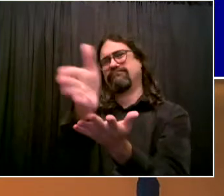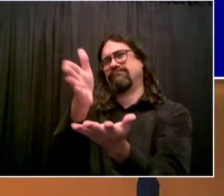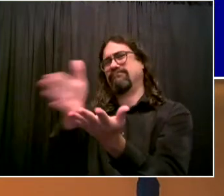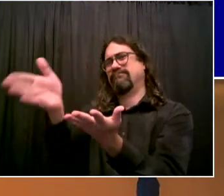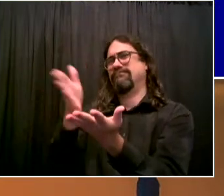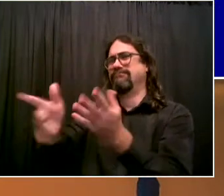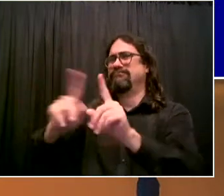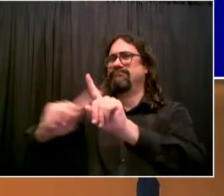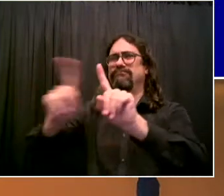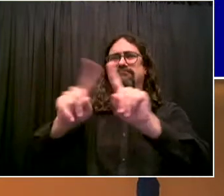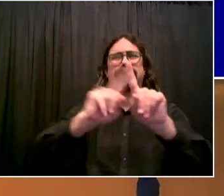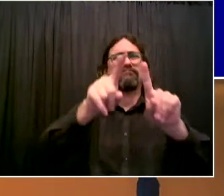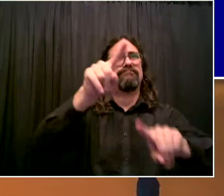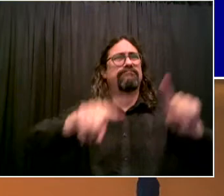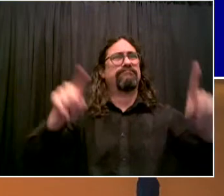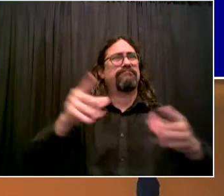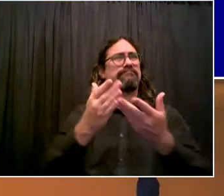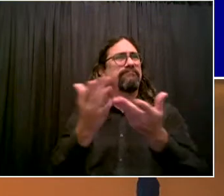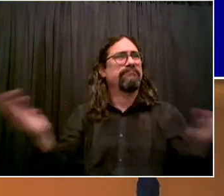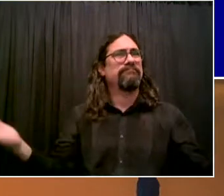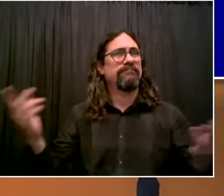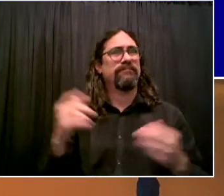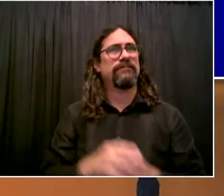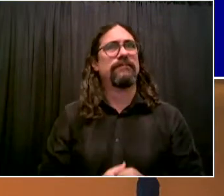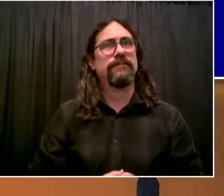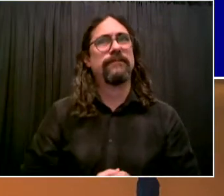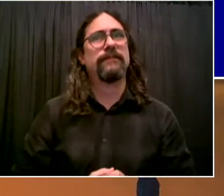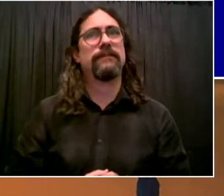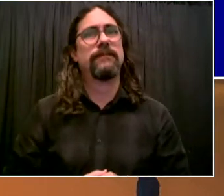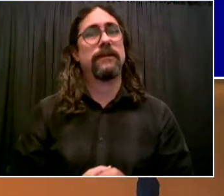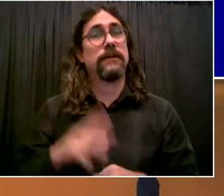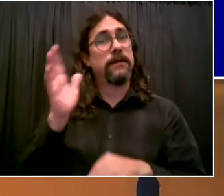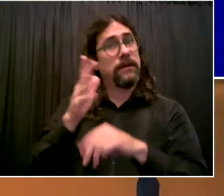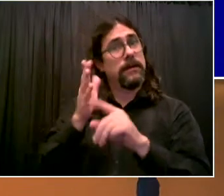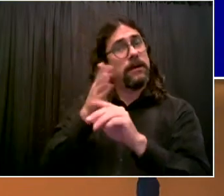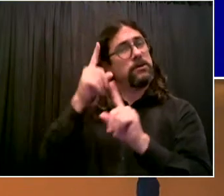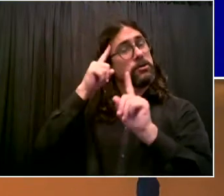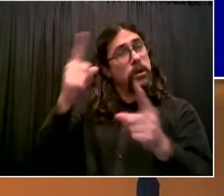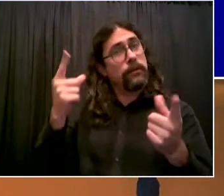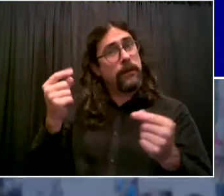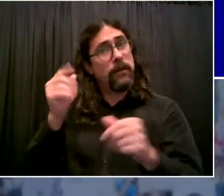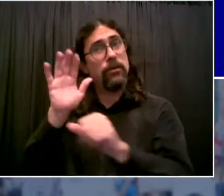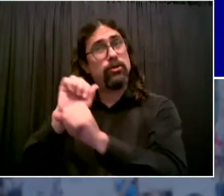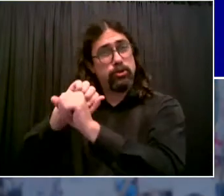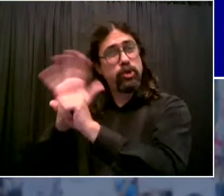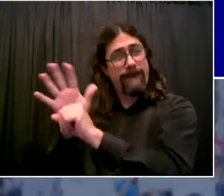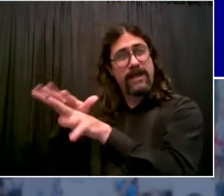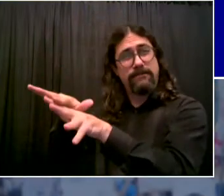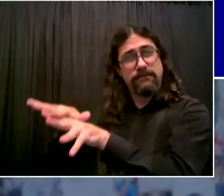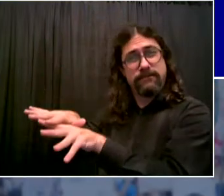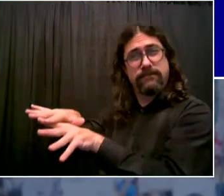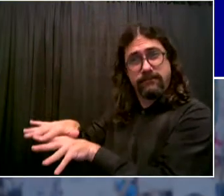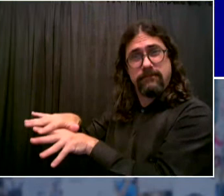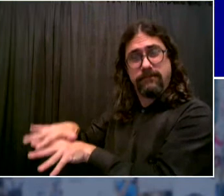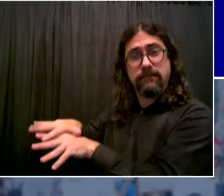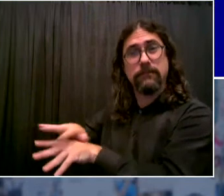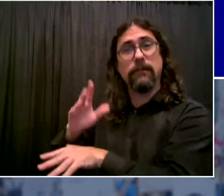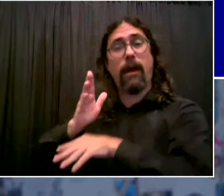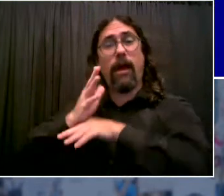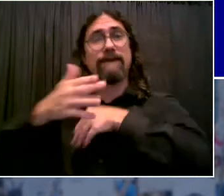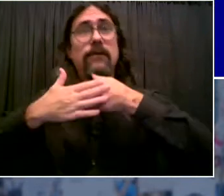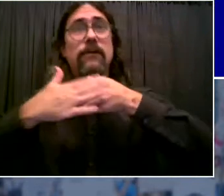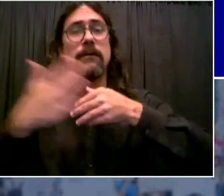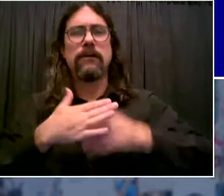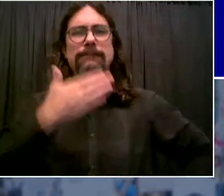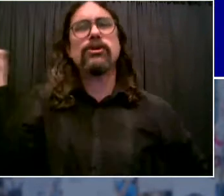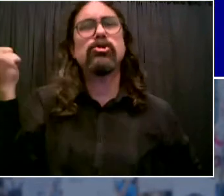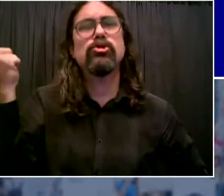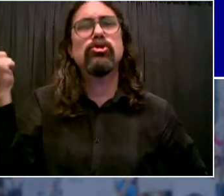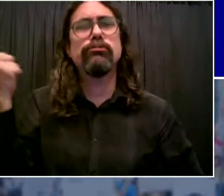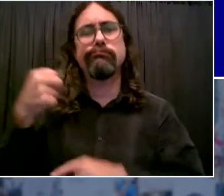JUST GOING BACK